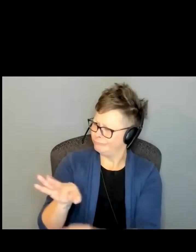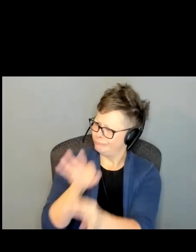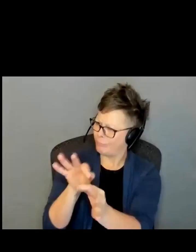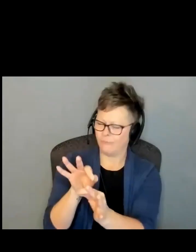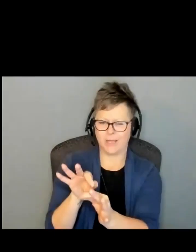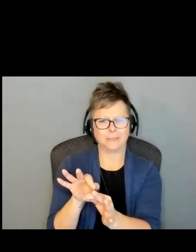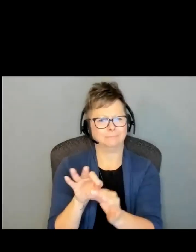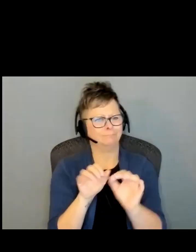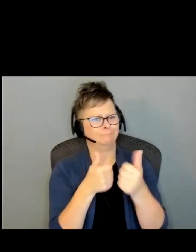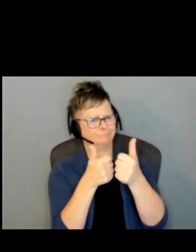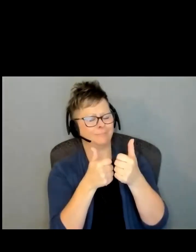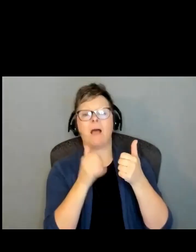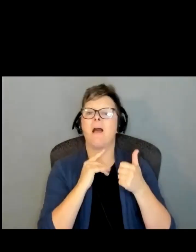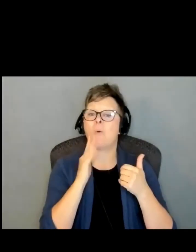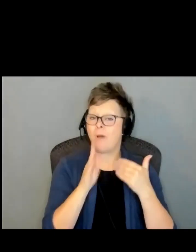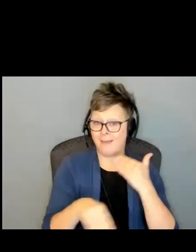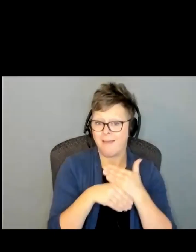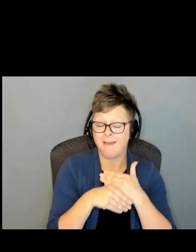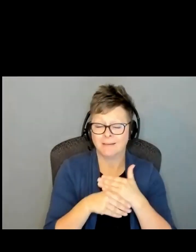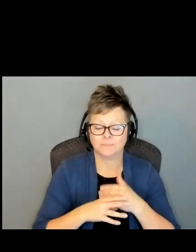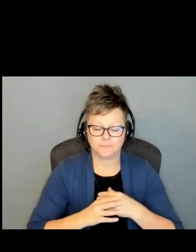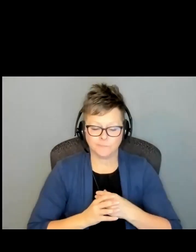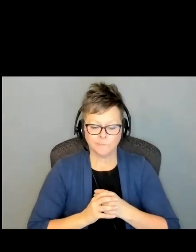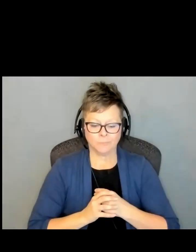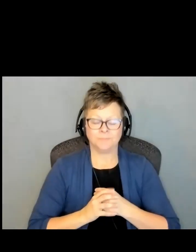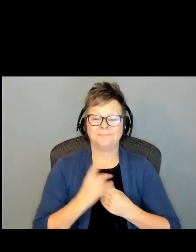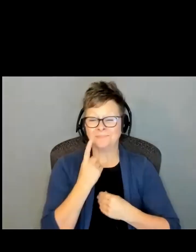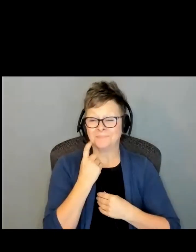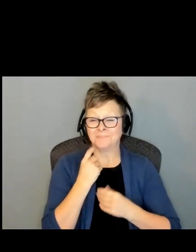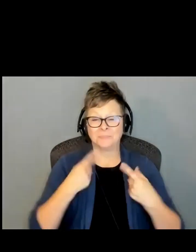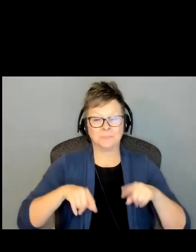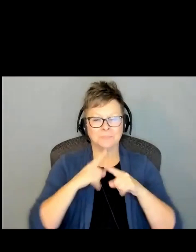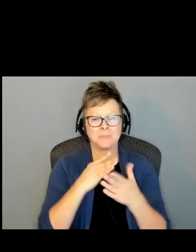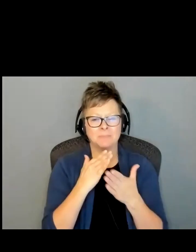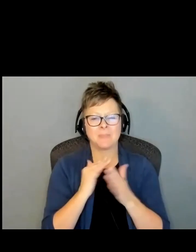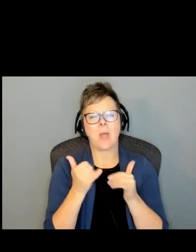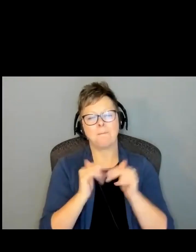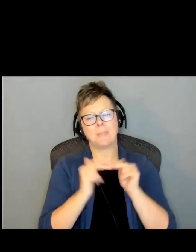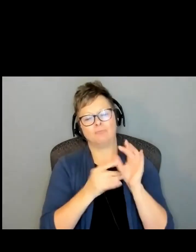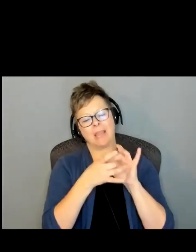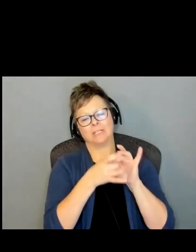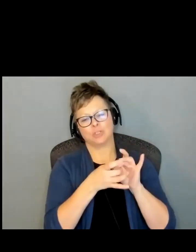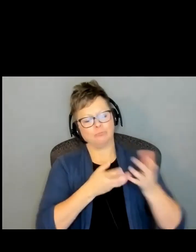Adding on to that is we spoke earlier of building relationships.